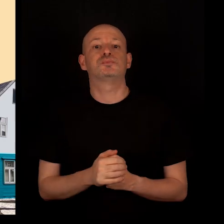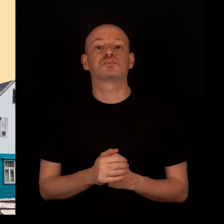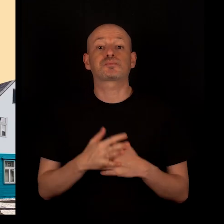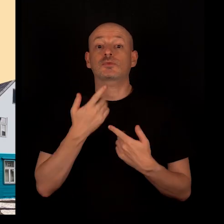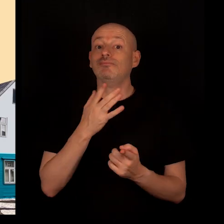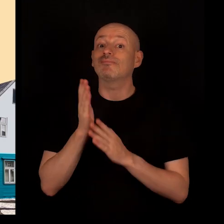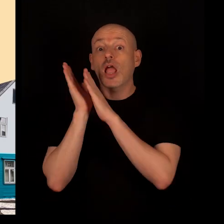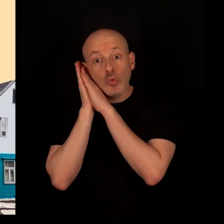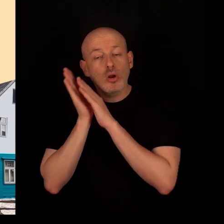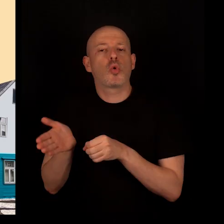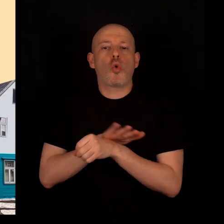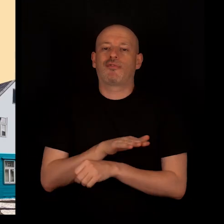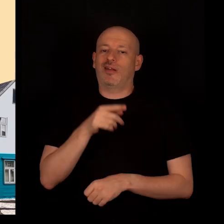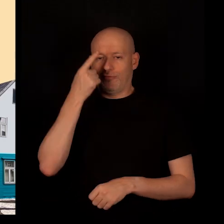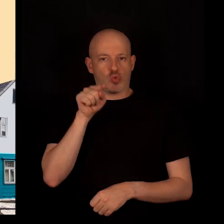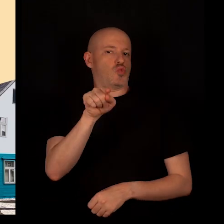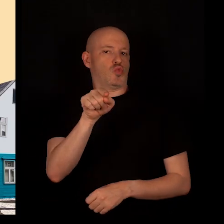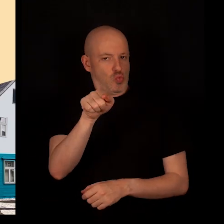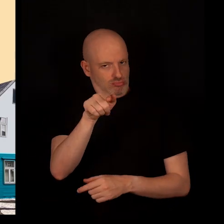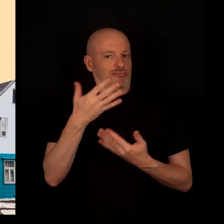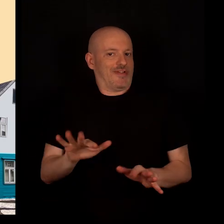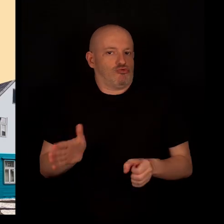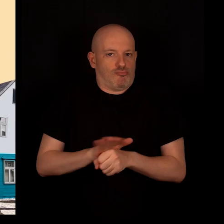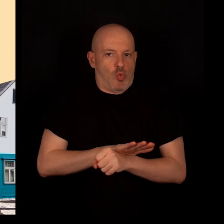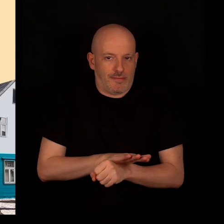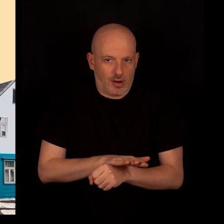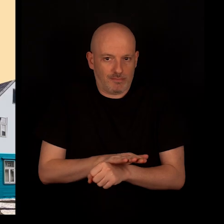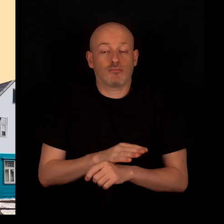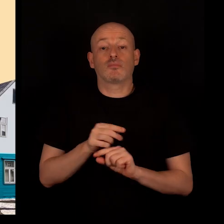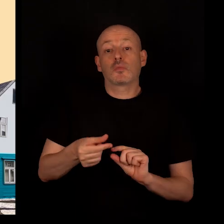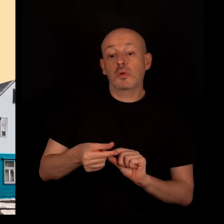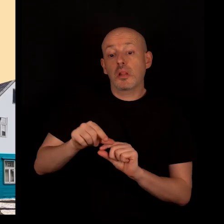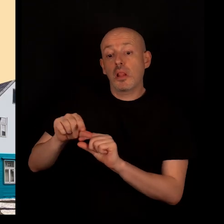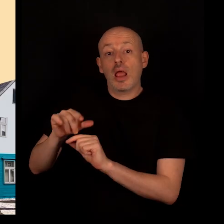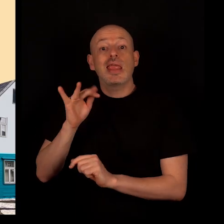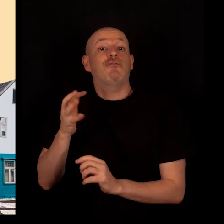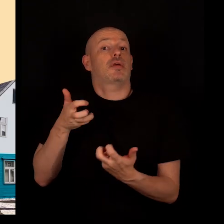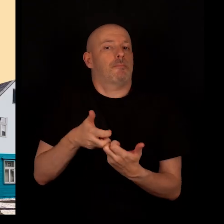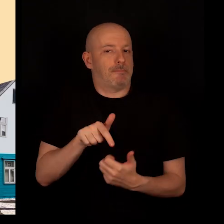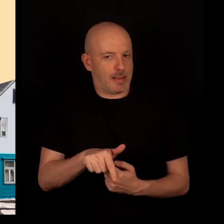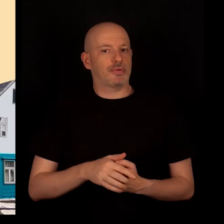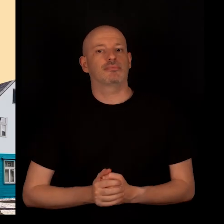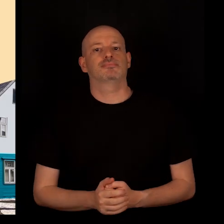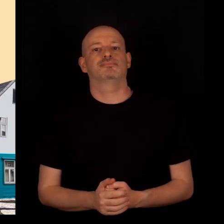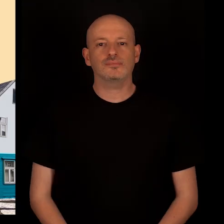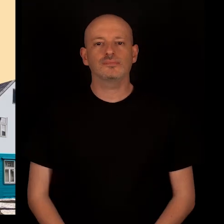As we said, accommodation should be covered already by you. And then any top-ups, if applicable.